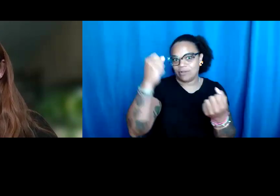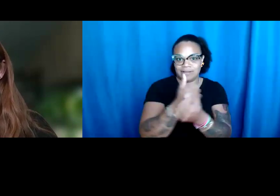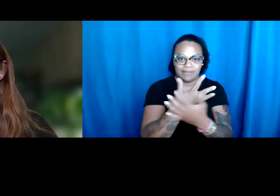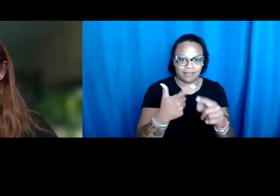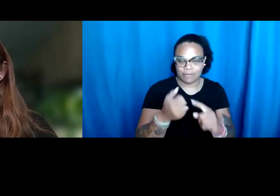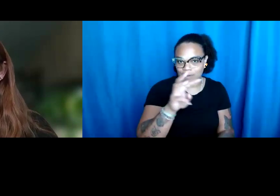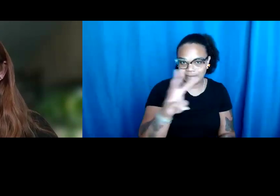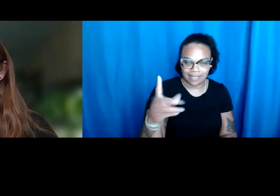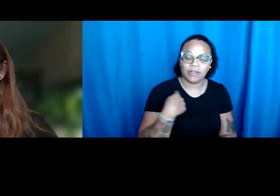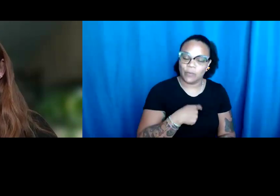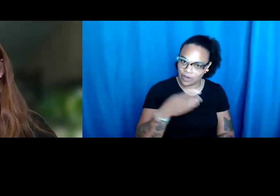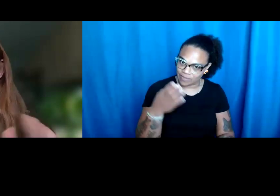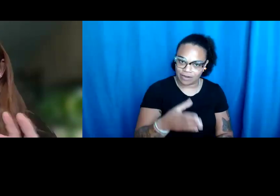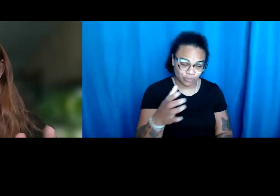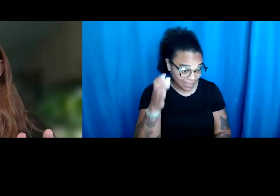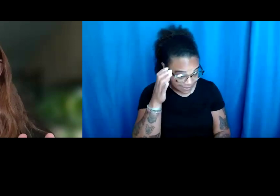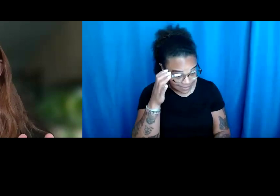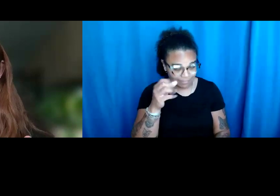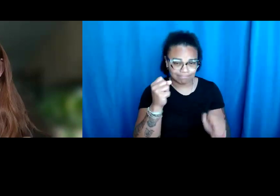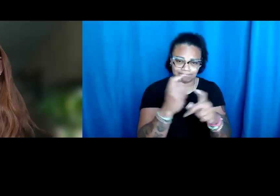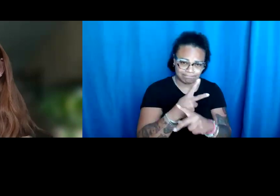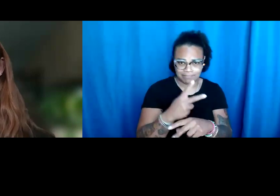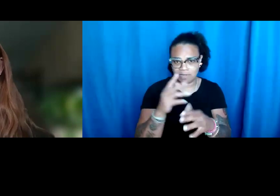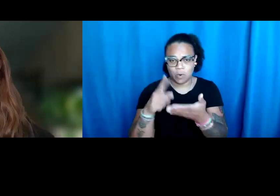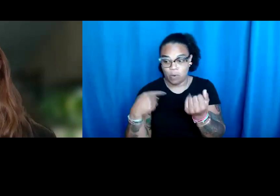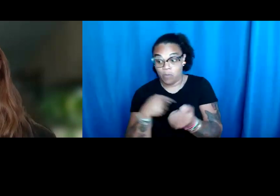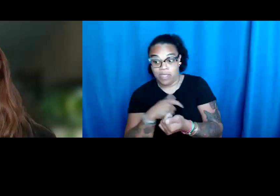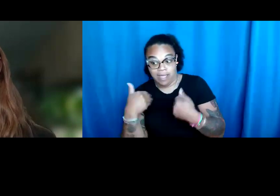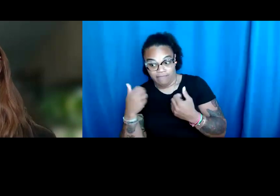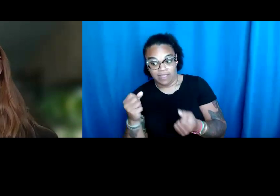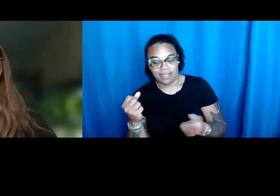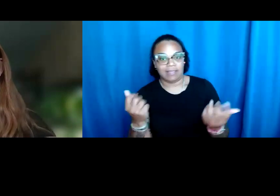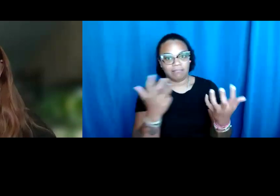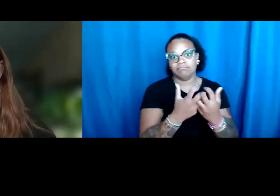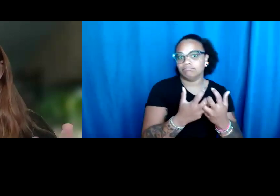We are there to listen and figure out what we might have that could work for you.